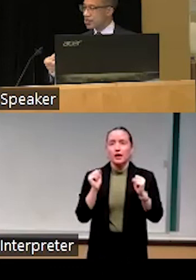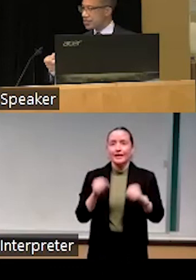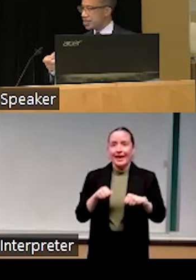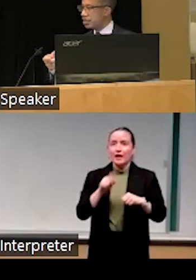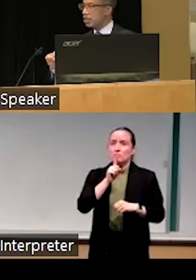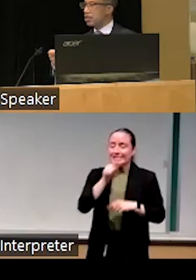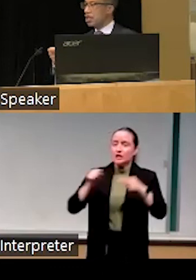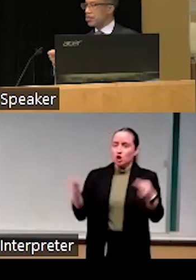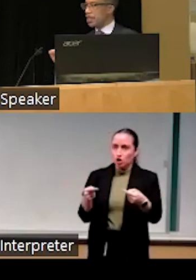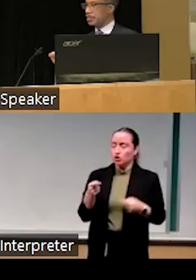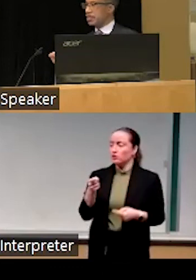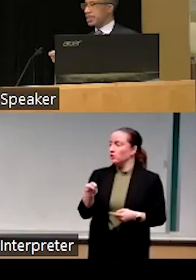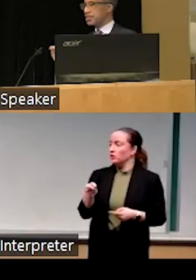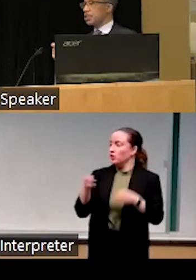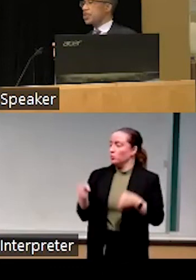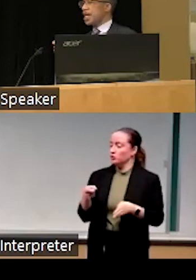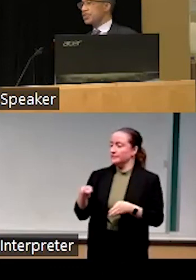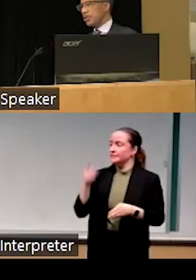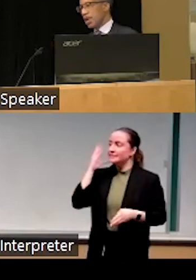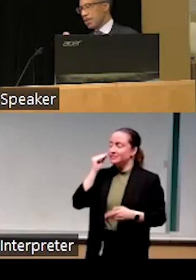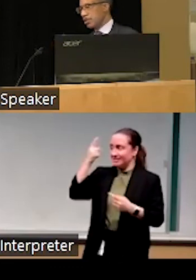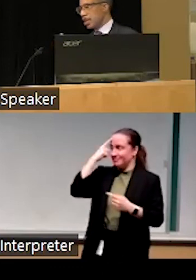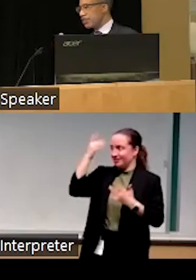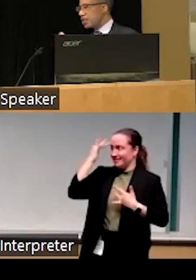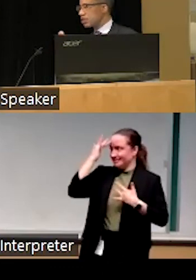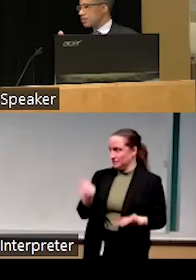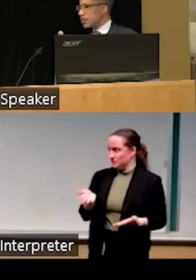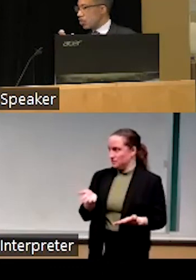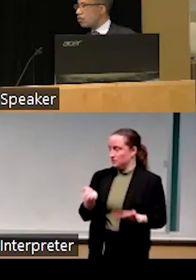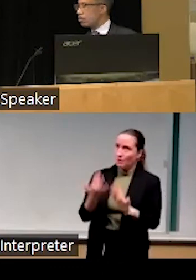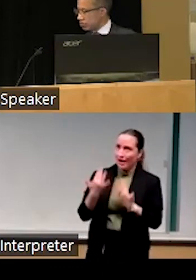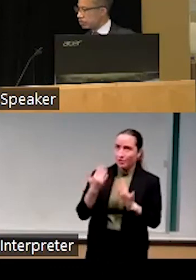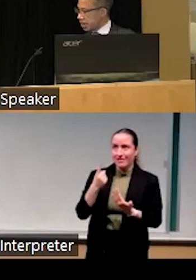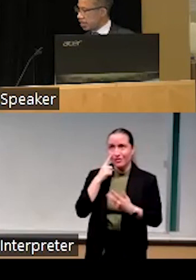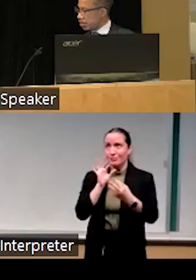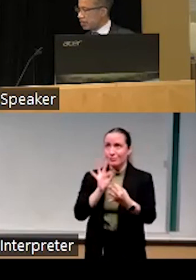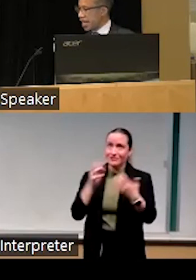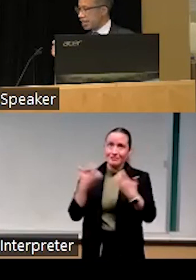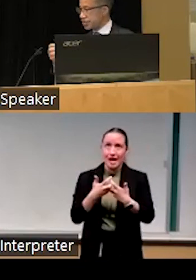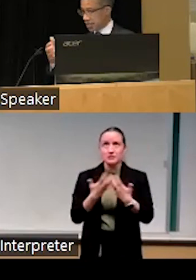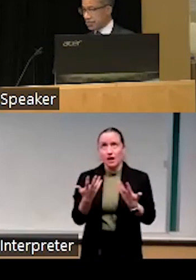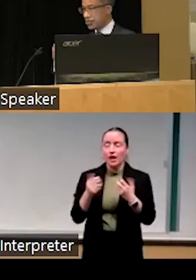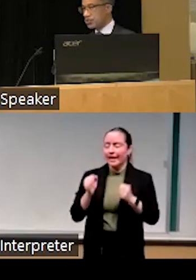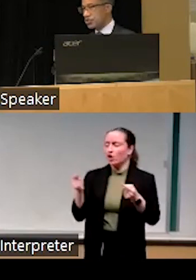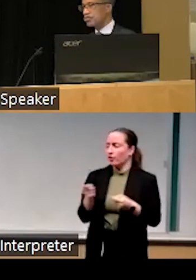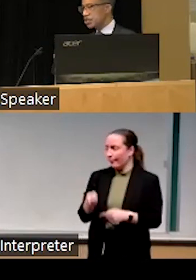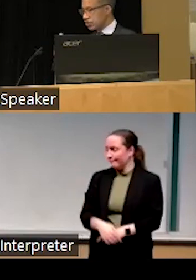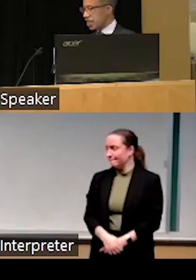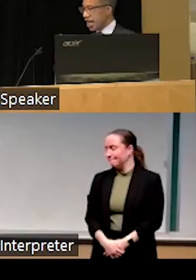experiencing the mental illness and so I I think the goal um as institutions should be to try to